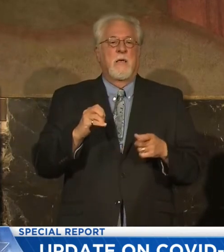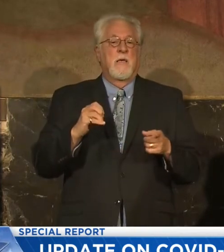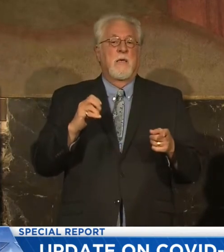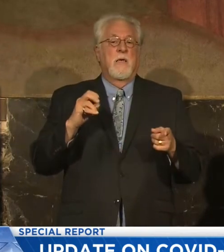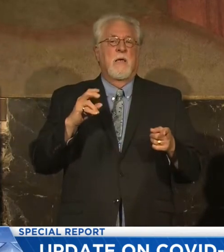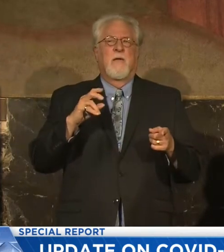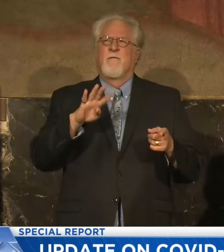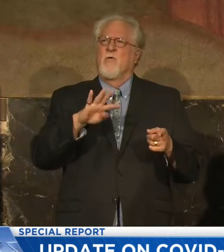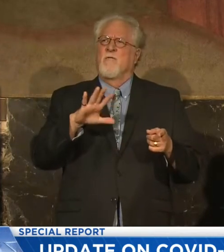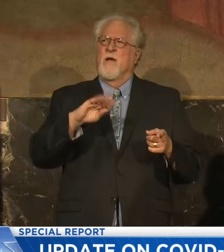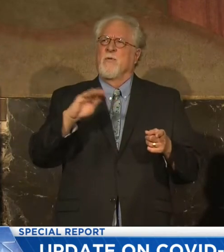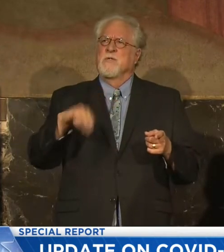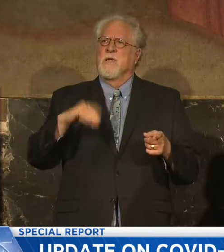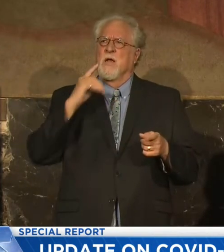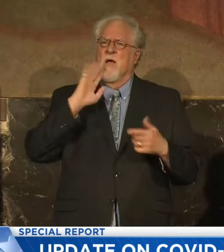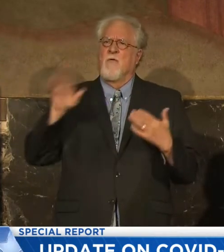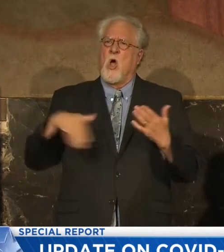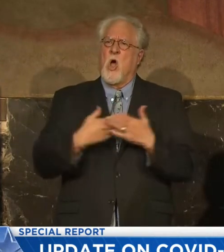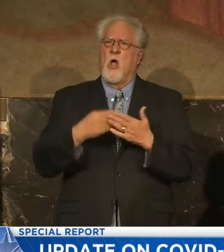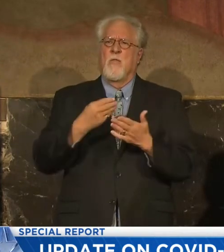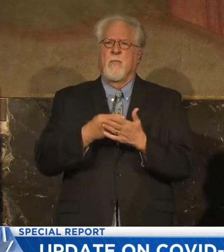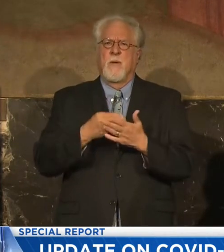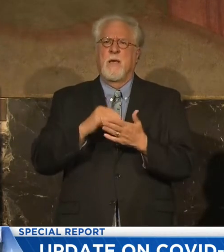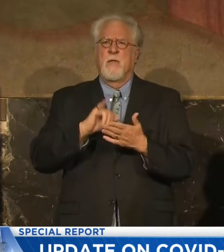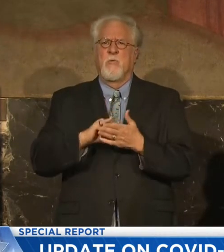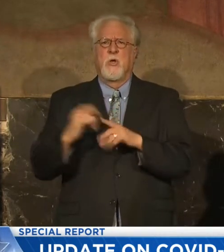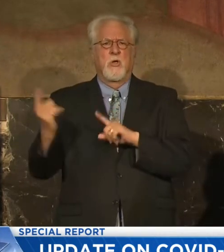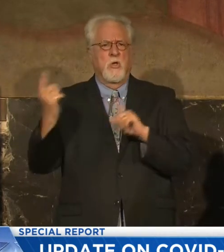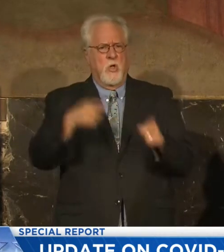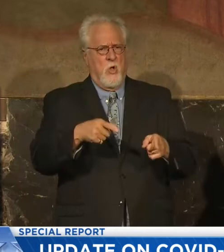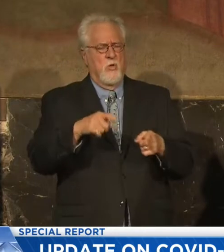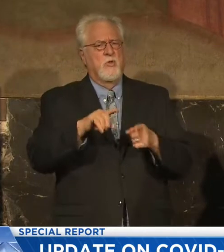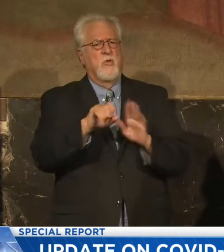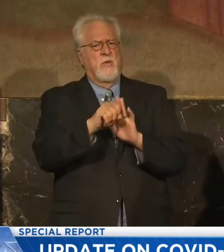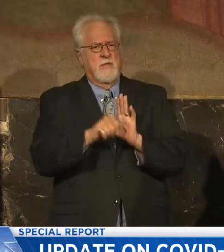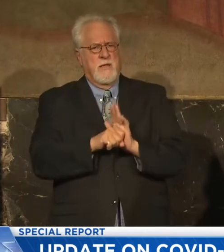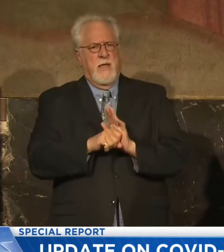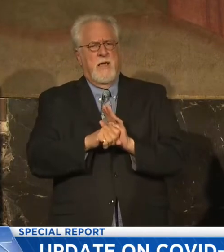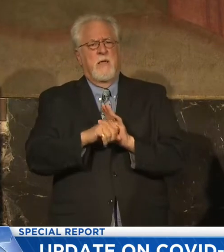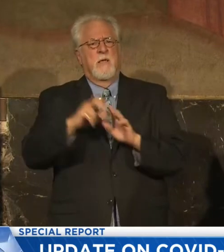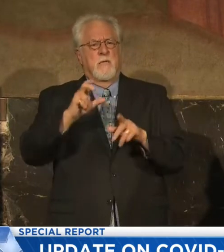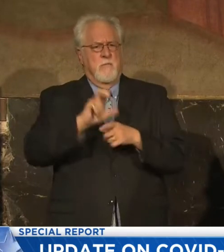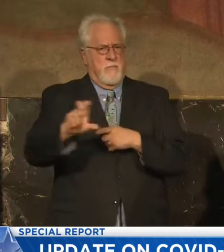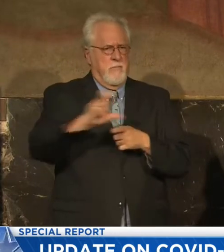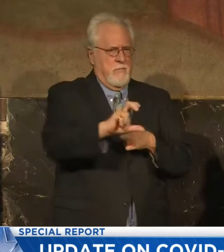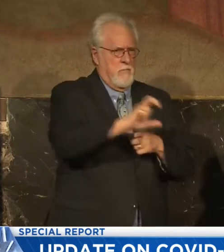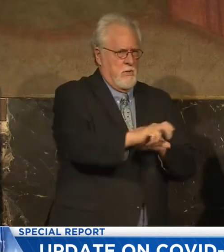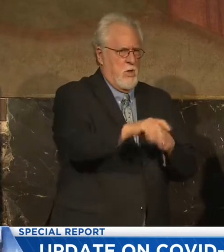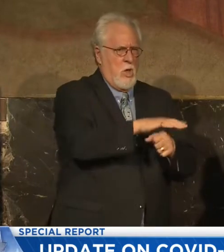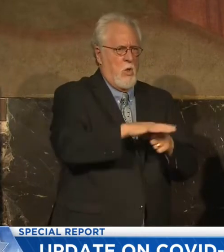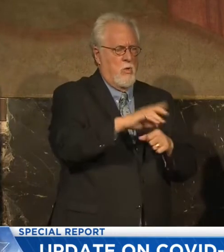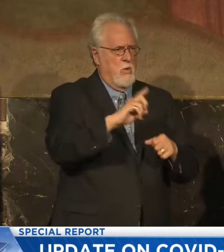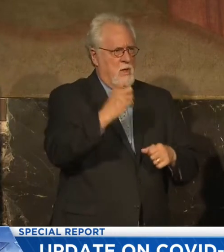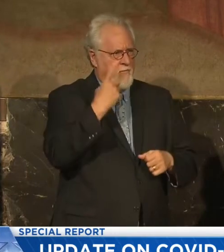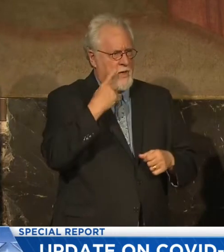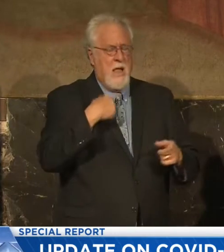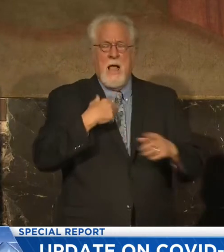RECEIVED AN ALLOCATION OF CARES ACT FUNDED DIRECTLY TO THE MUNICIPALITY. AND I THINK THE WAY THEY WERE